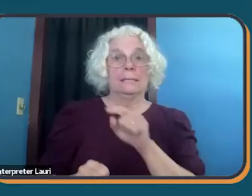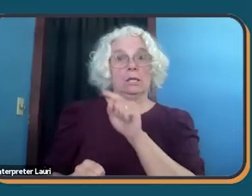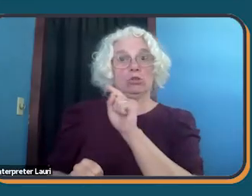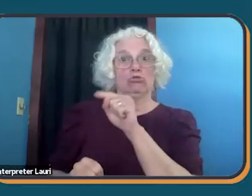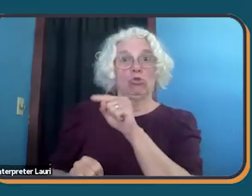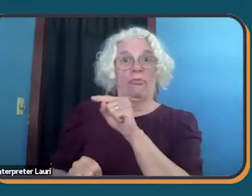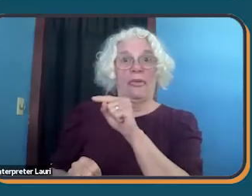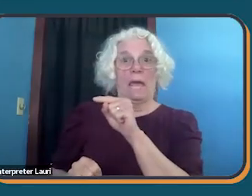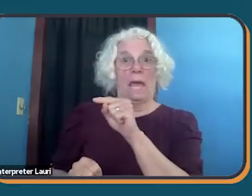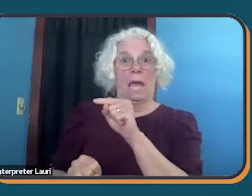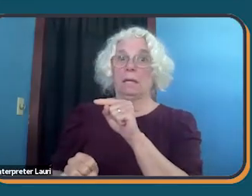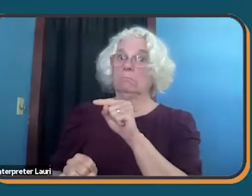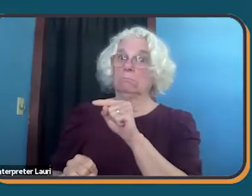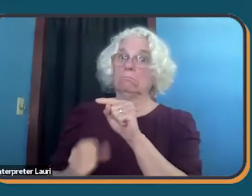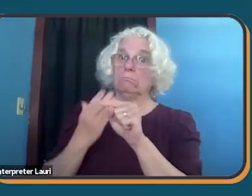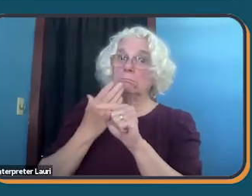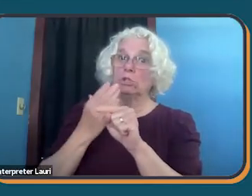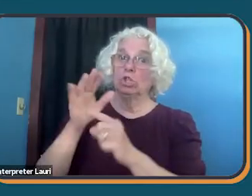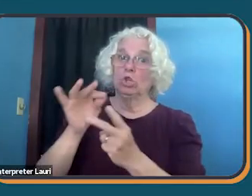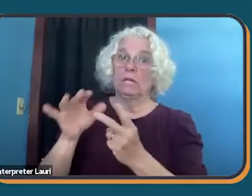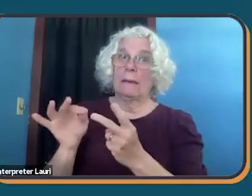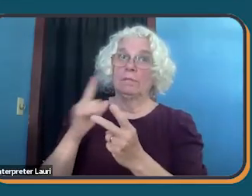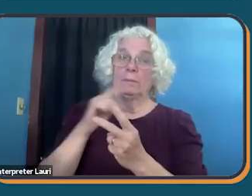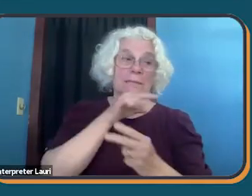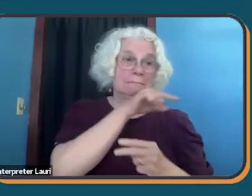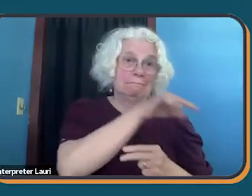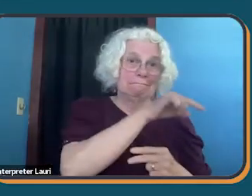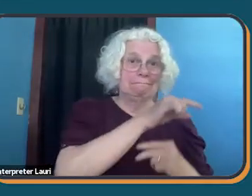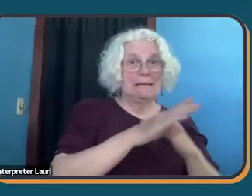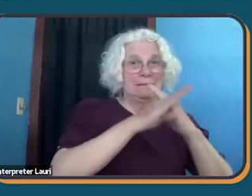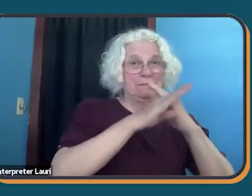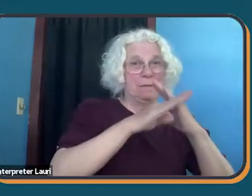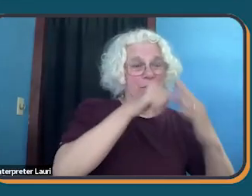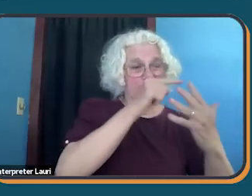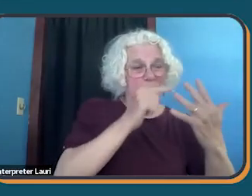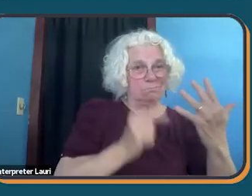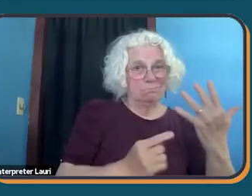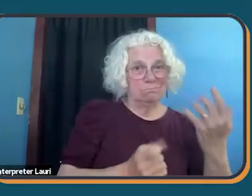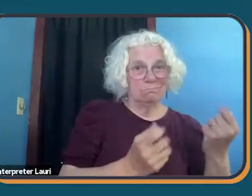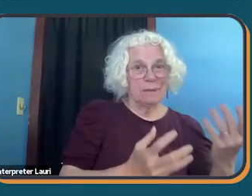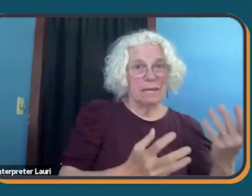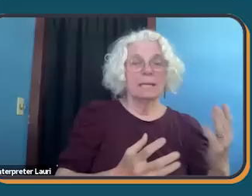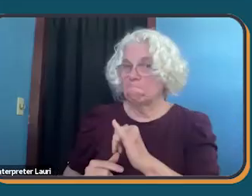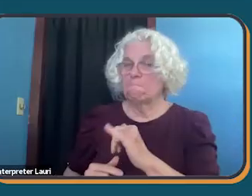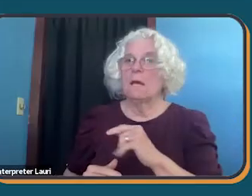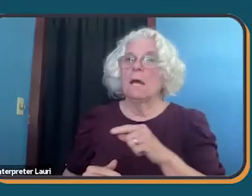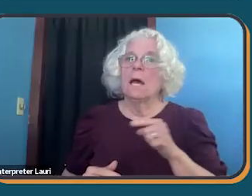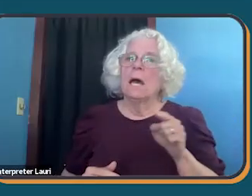given the obstacles that we have. Brooke Cruz: Okay, and where should Latisha